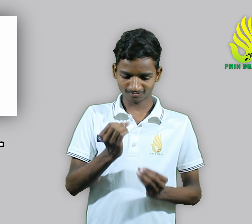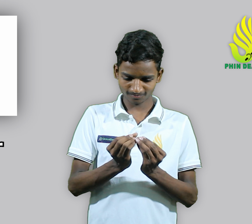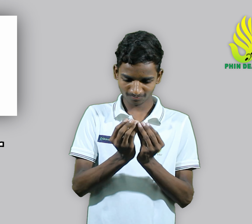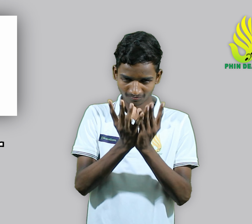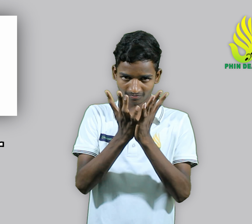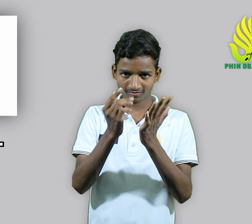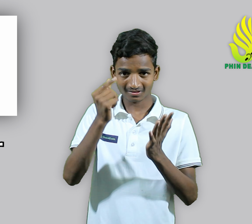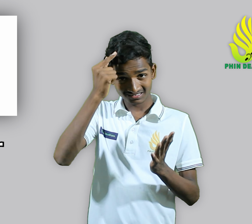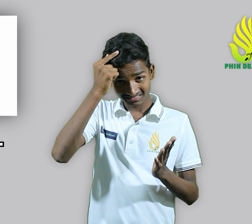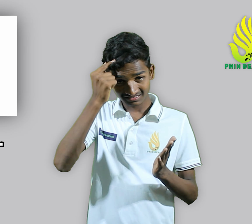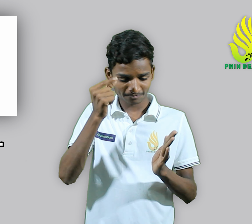Sunflower